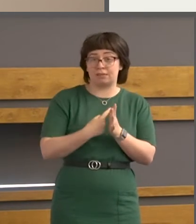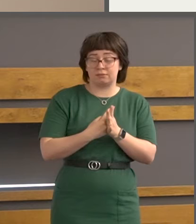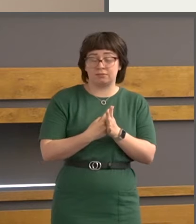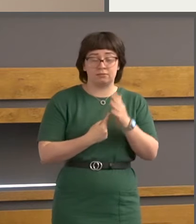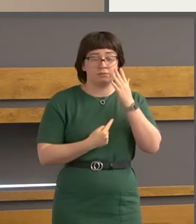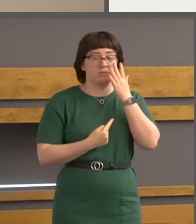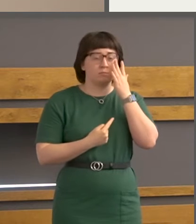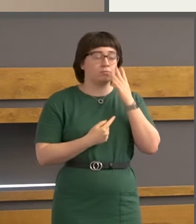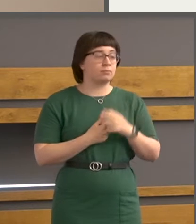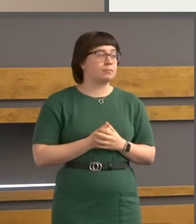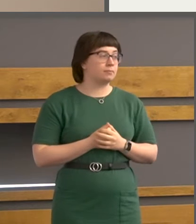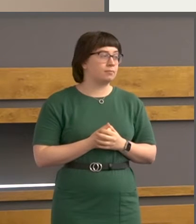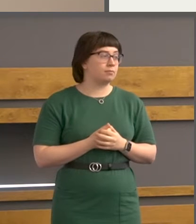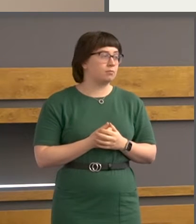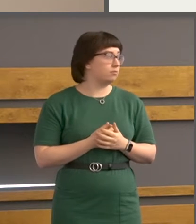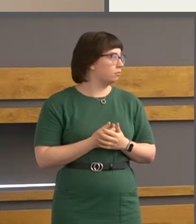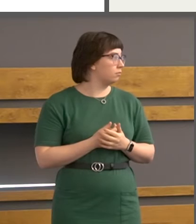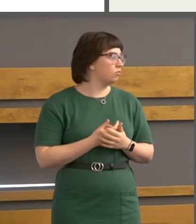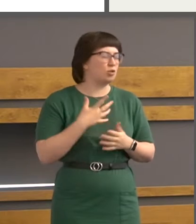So I just wanted to have you have that in mind.